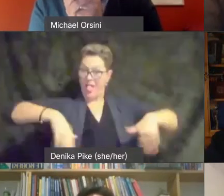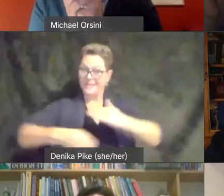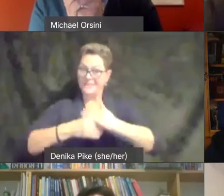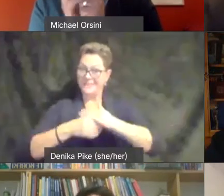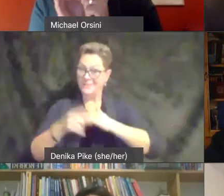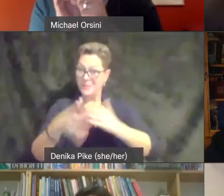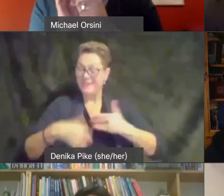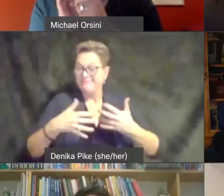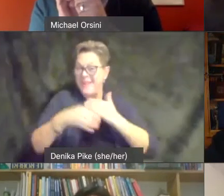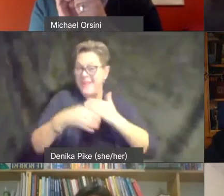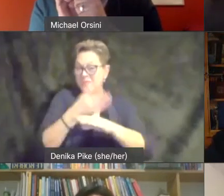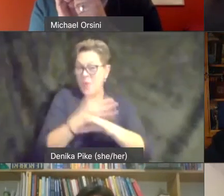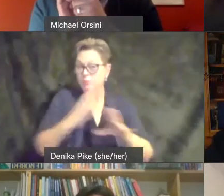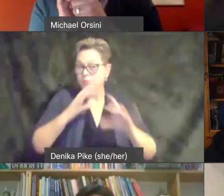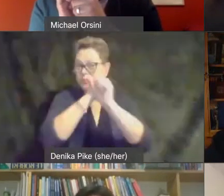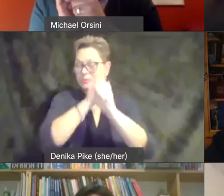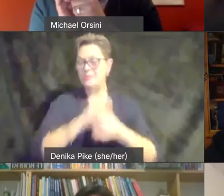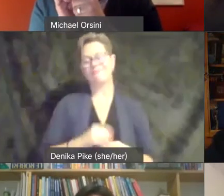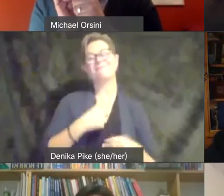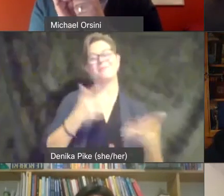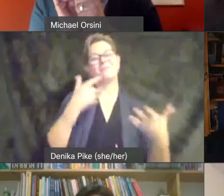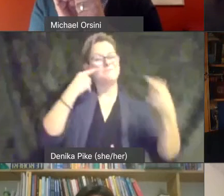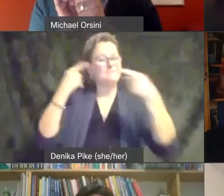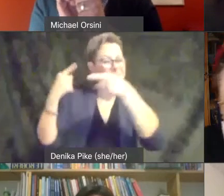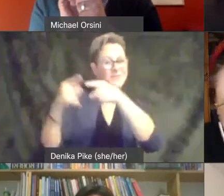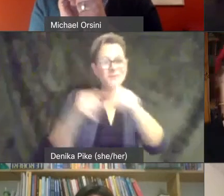I would just concur with my fellow panelists. Actually, I think.